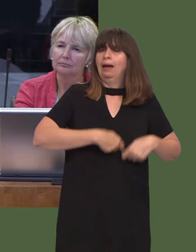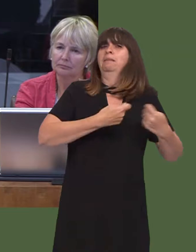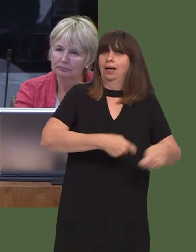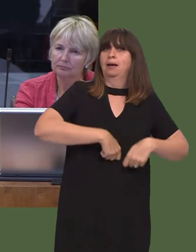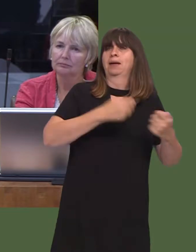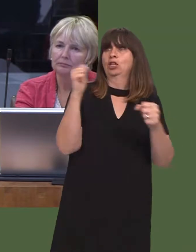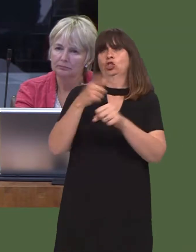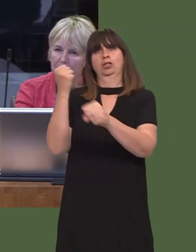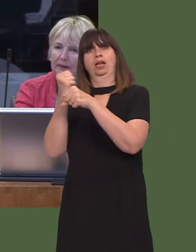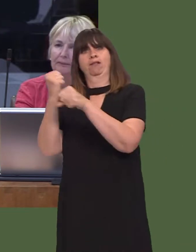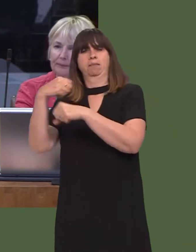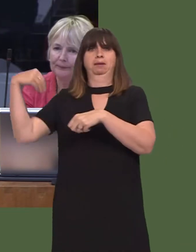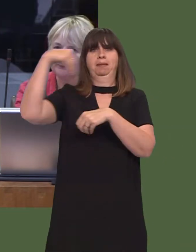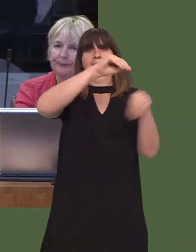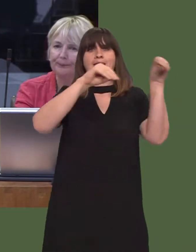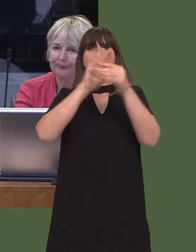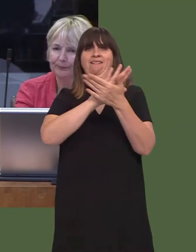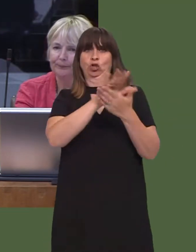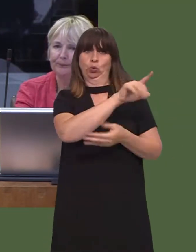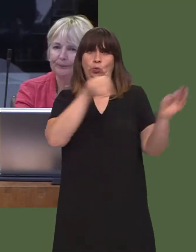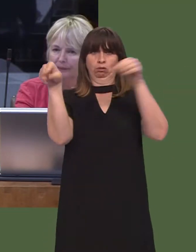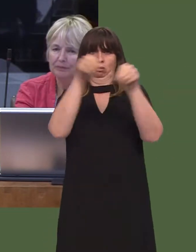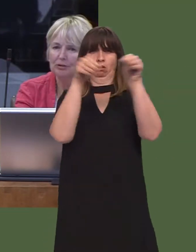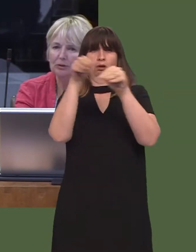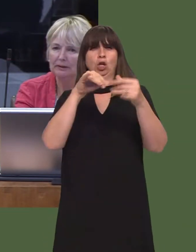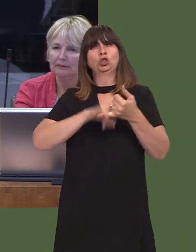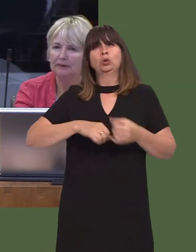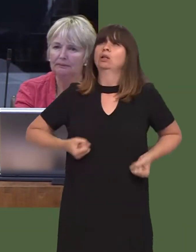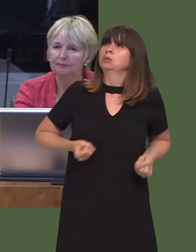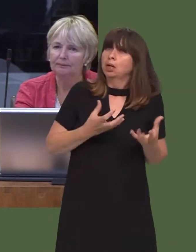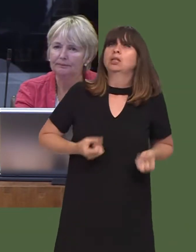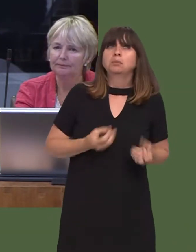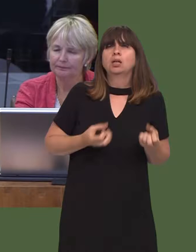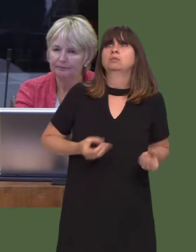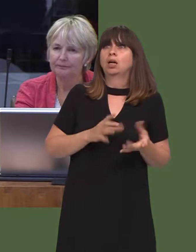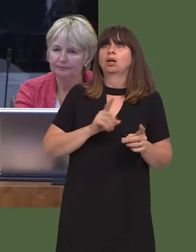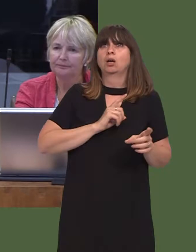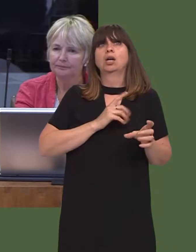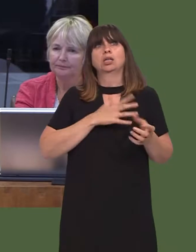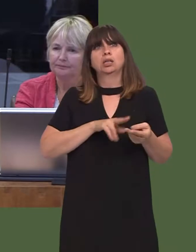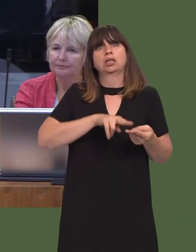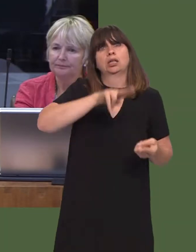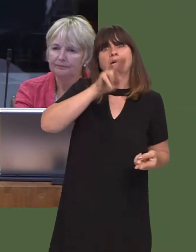own pockets. Students should not bear the brunt of that demand for better funding because